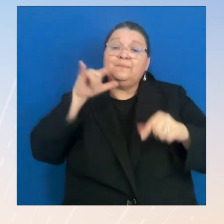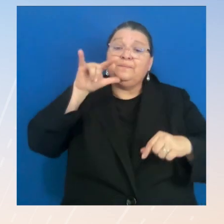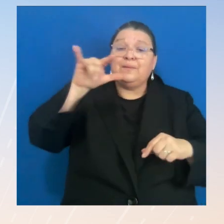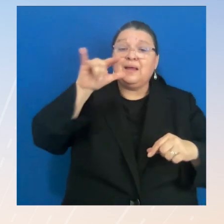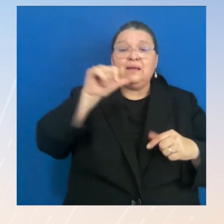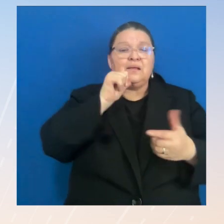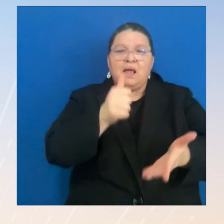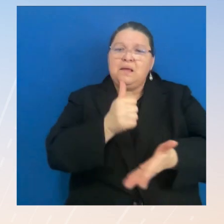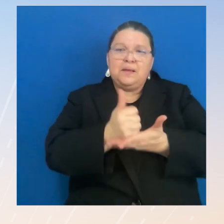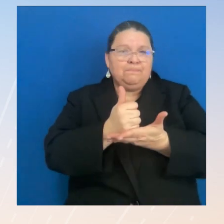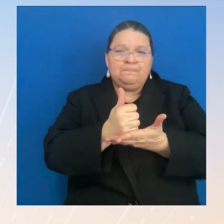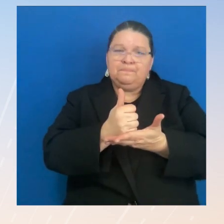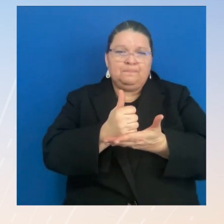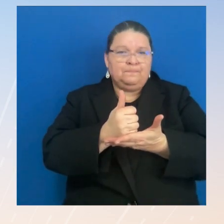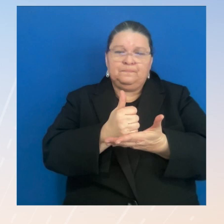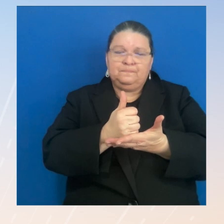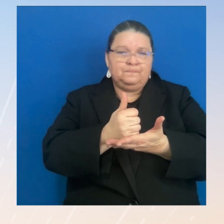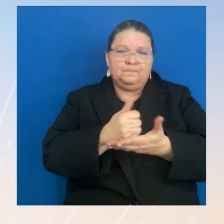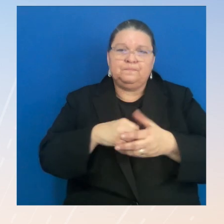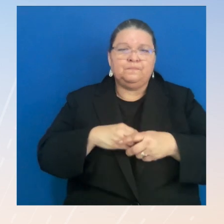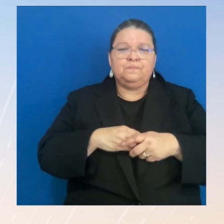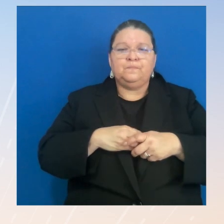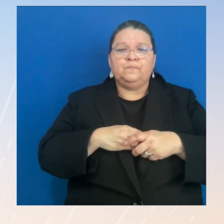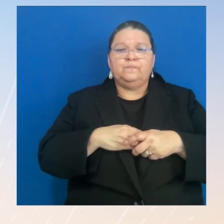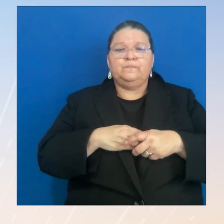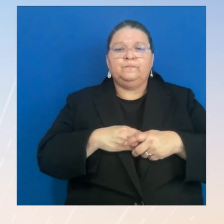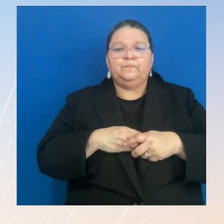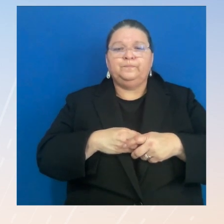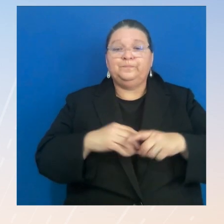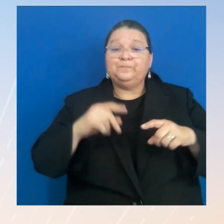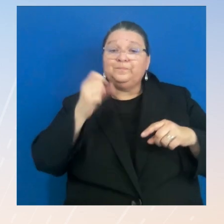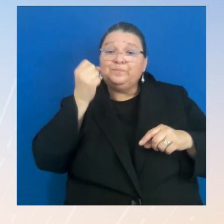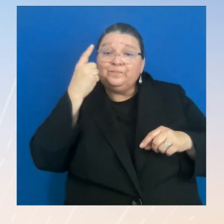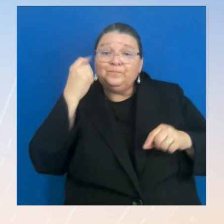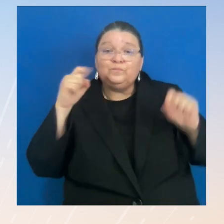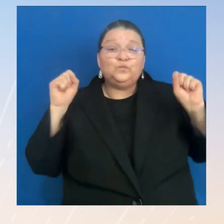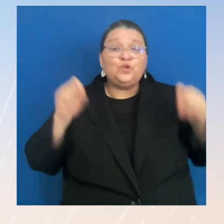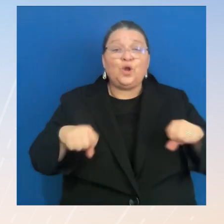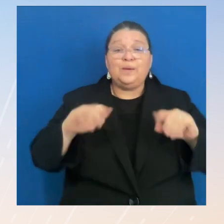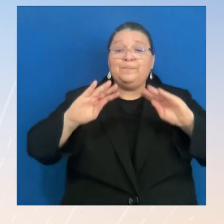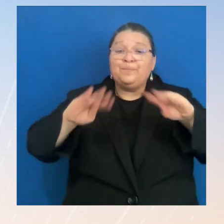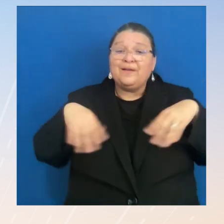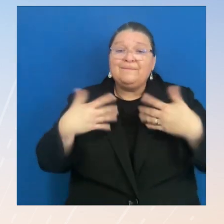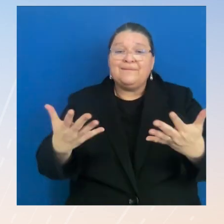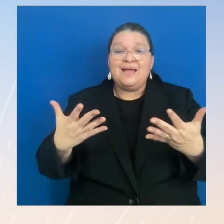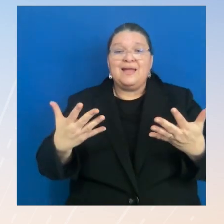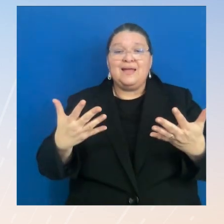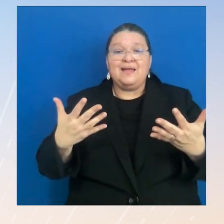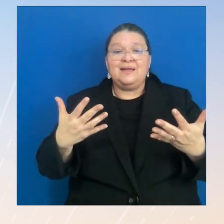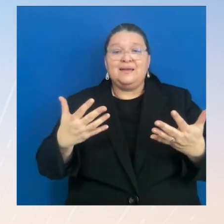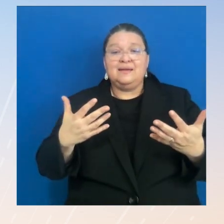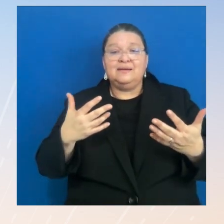anti-missile systems -- like what we give to the -- provide and they manufacture in Israel --